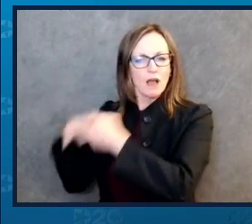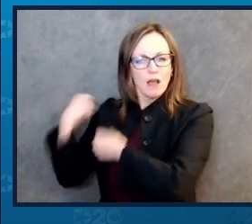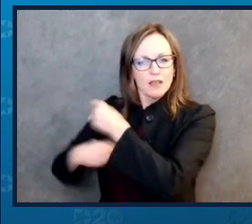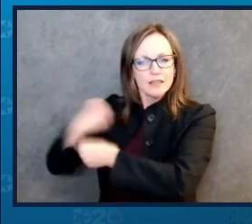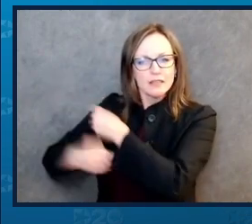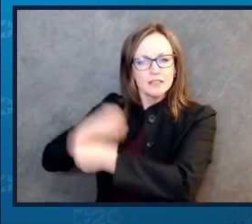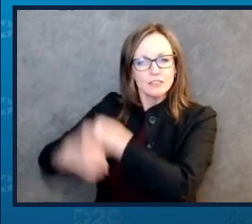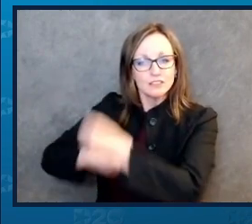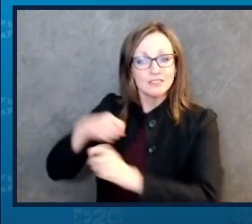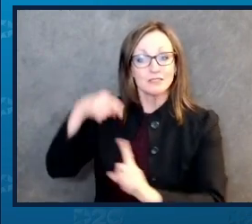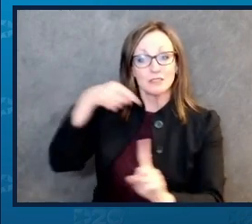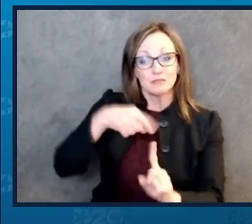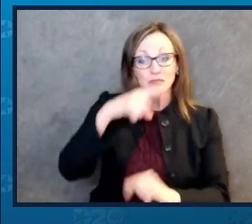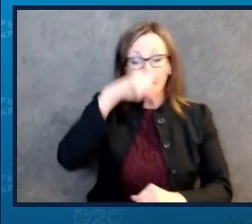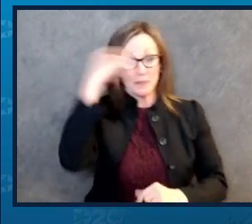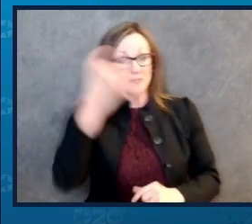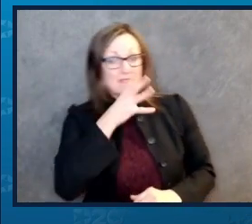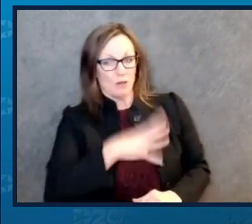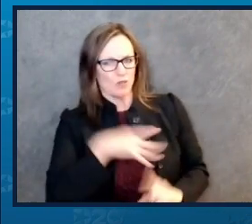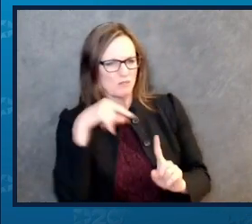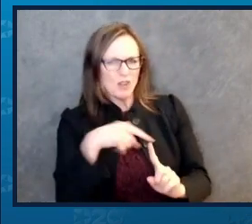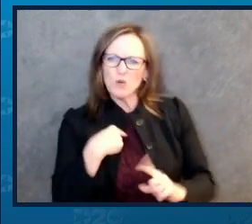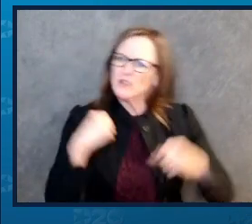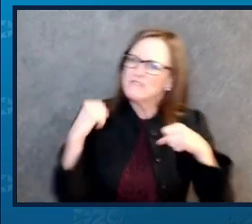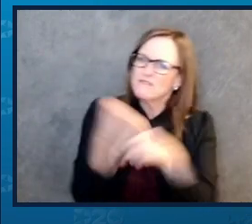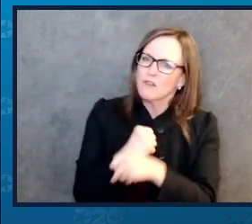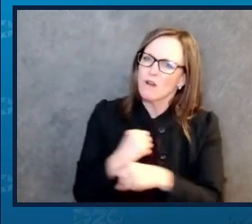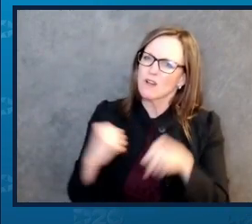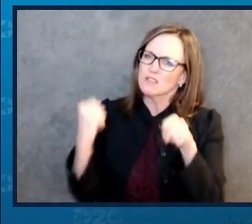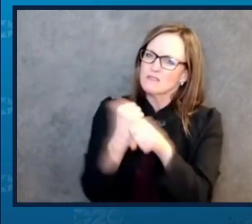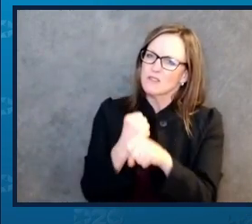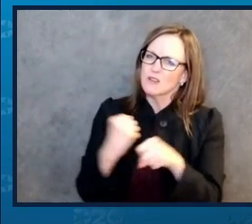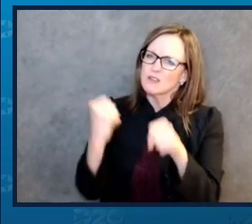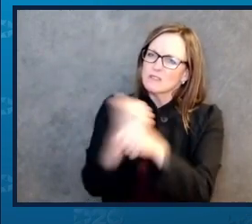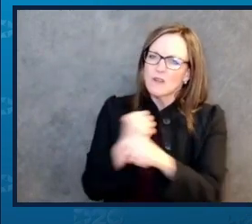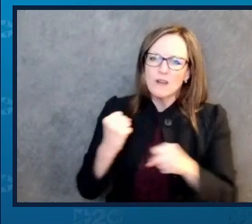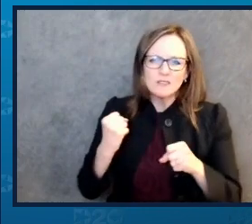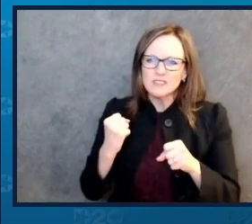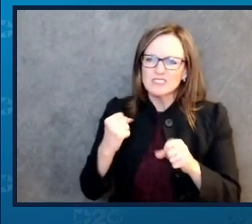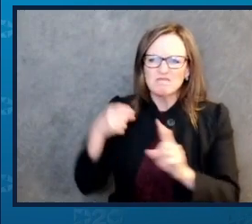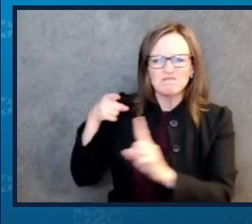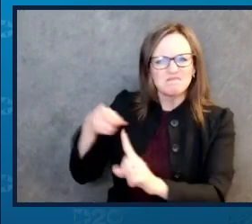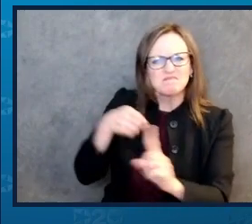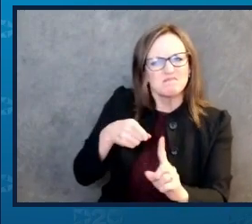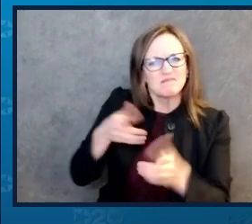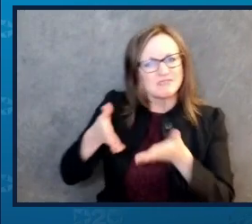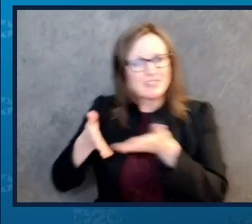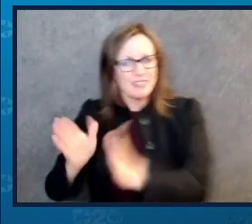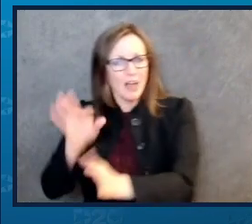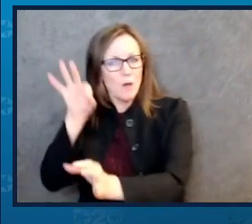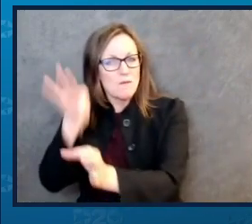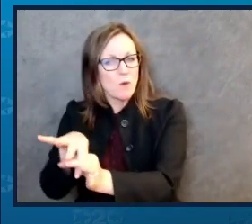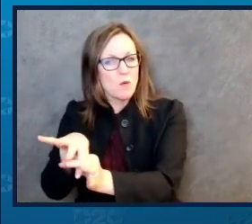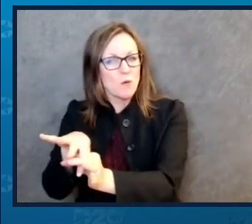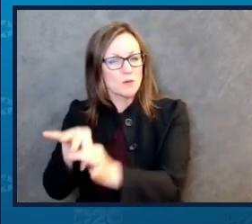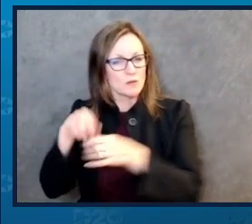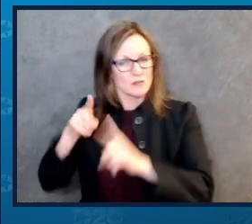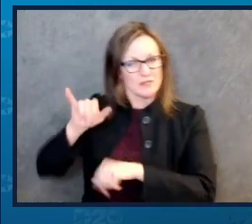FROM VOTING LONG AFTER ITS RATIFICATION.